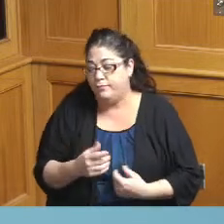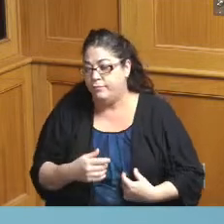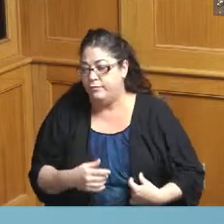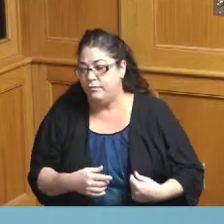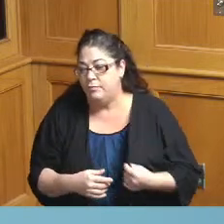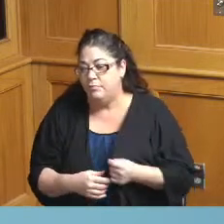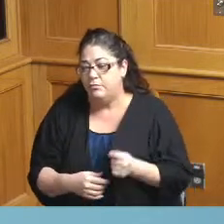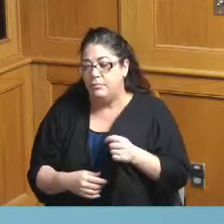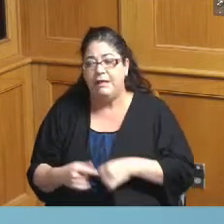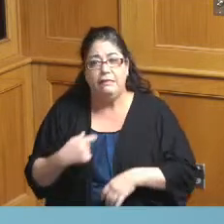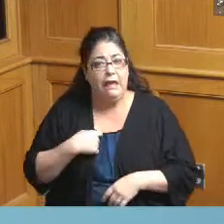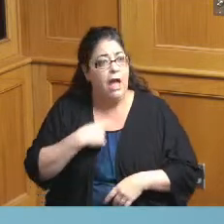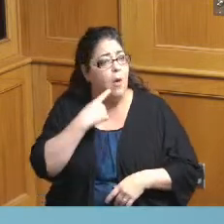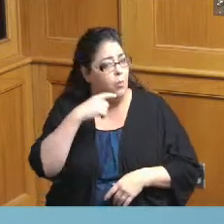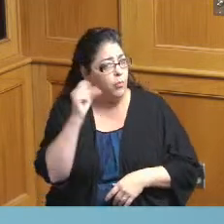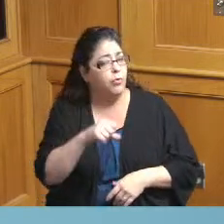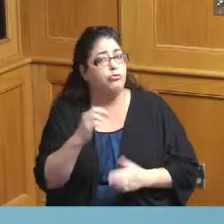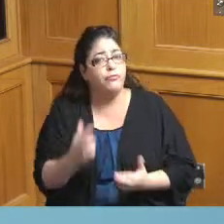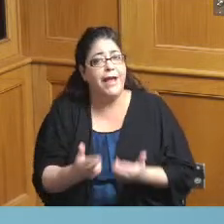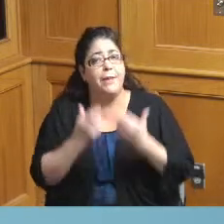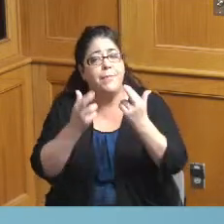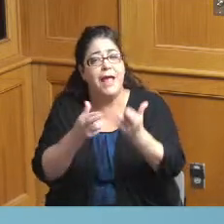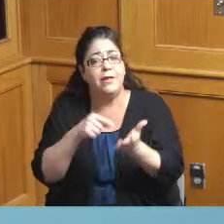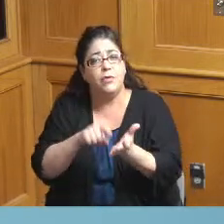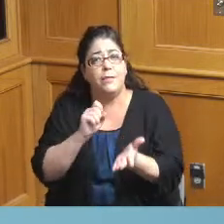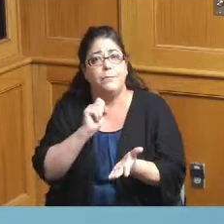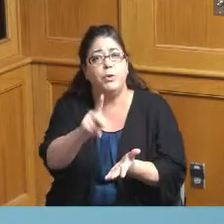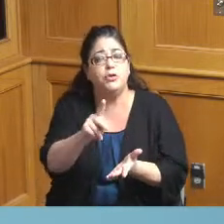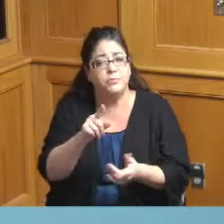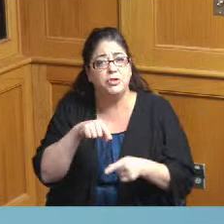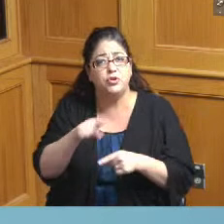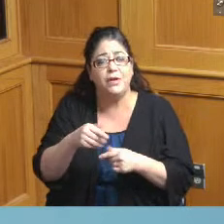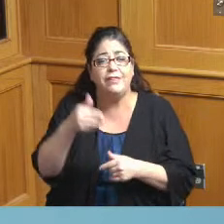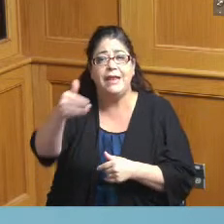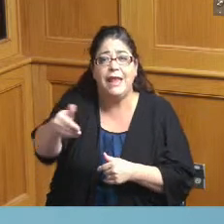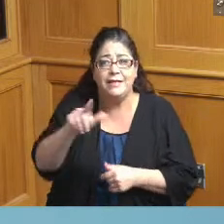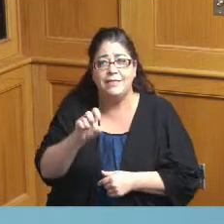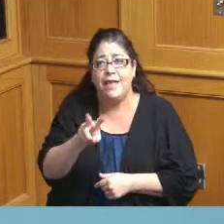acknowledge that fact when they recommended the reimbursement during the upcoming Levy cycle so